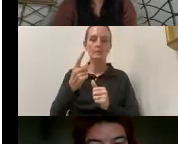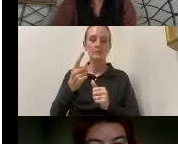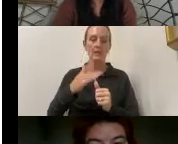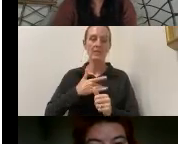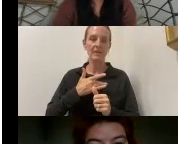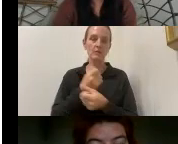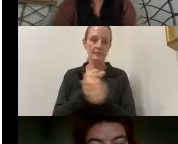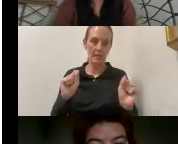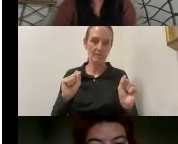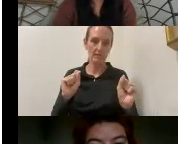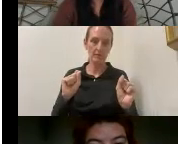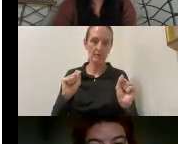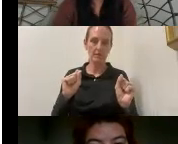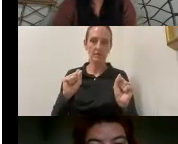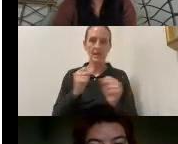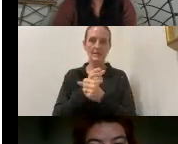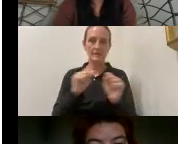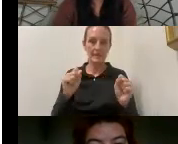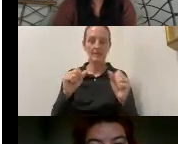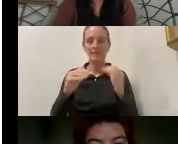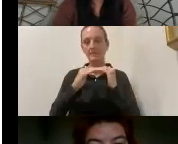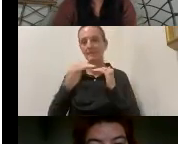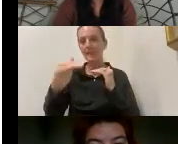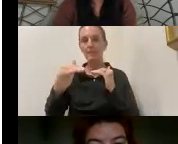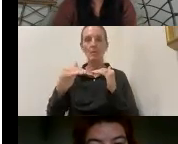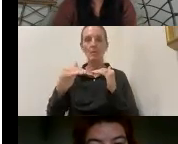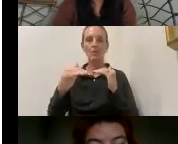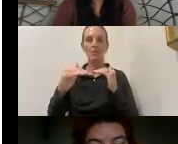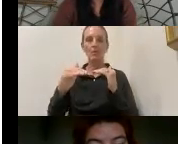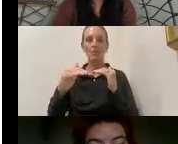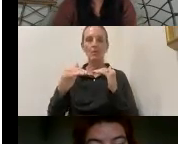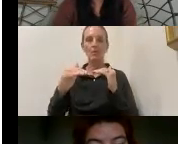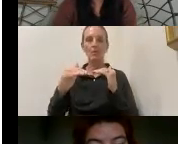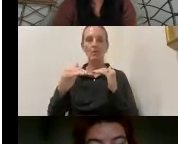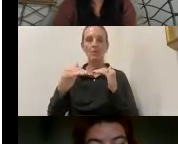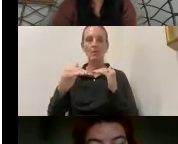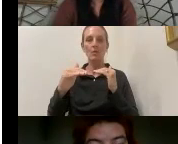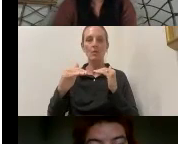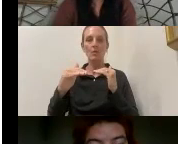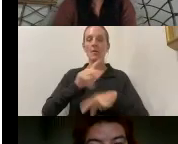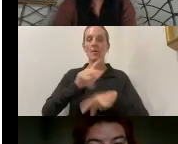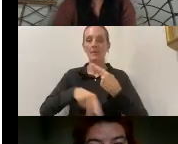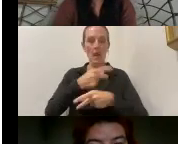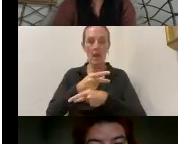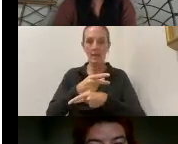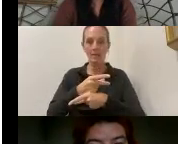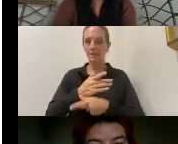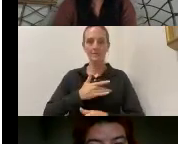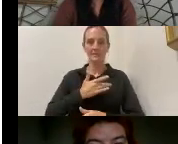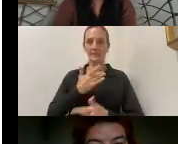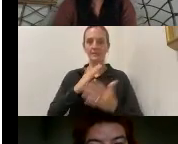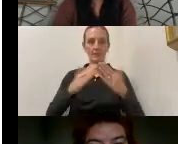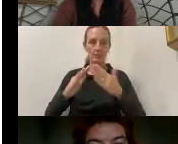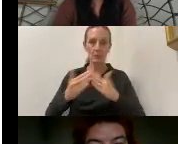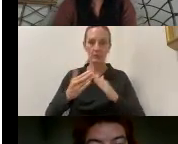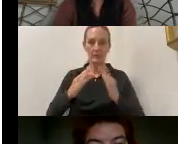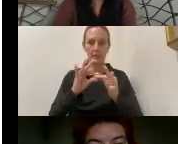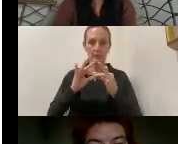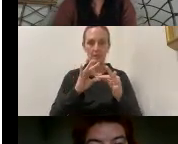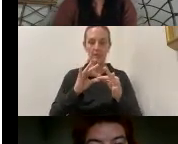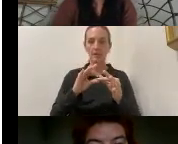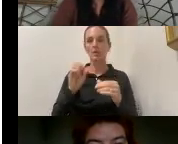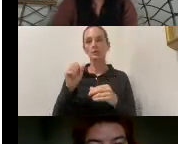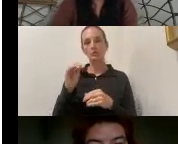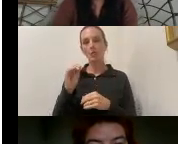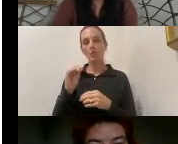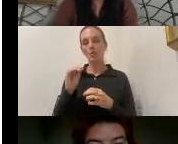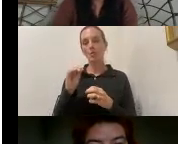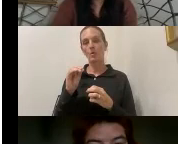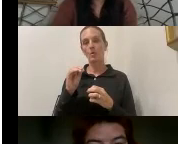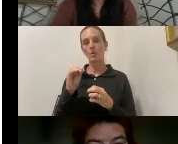To have stable housing, to have some sense of community, so community engagement should